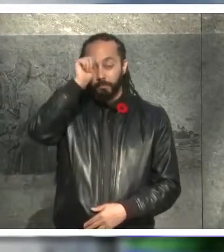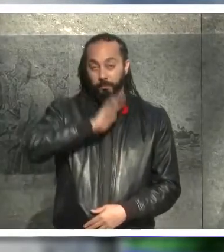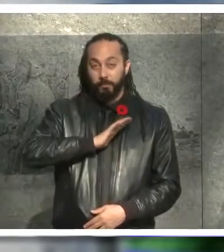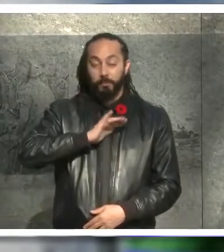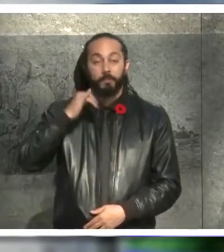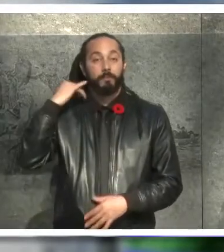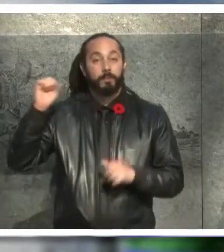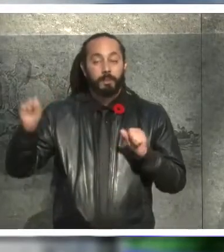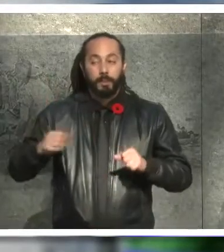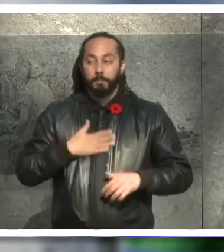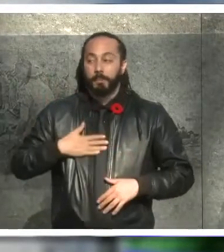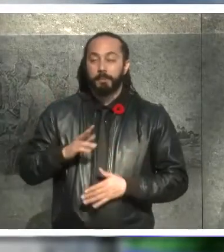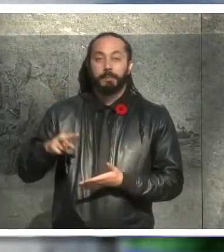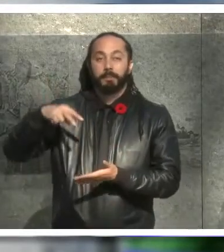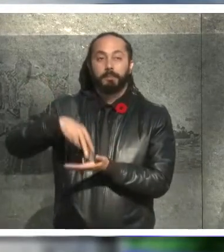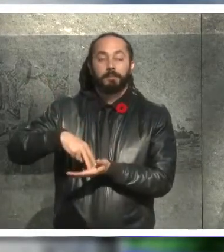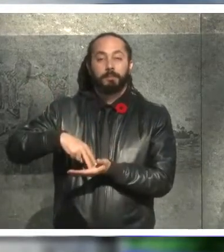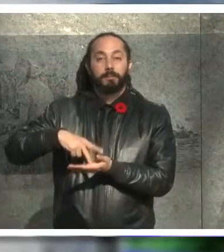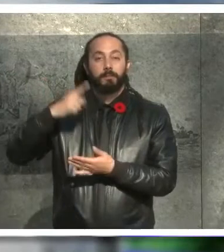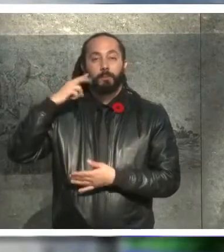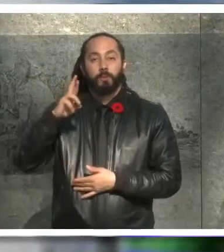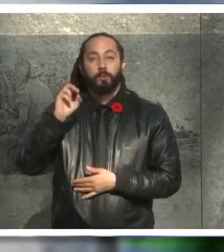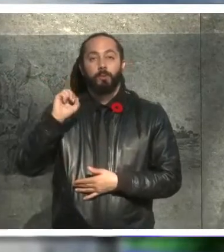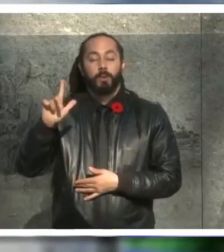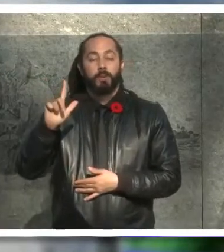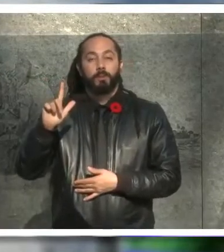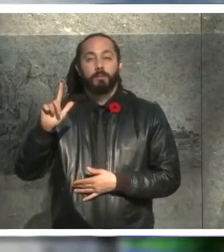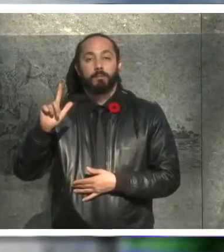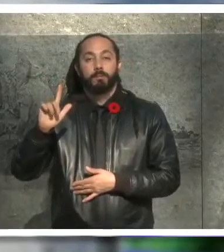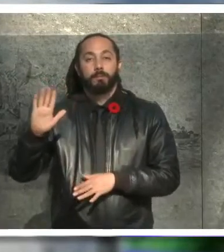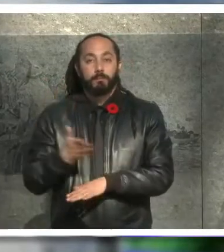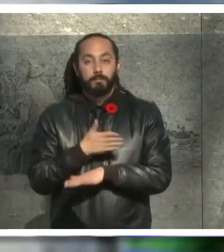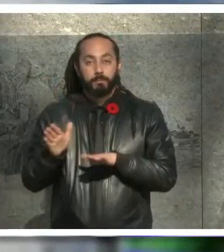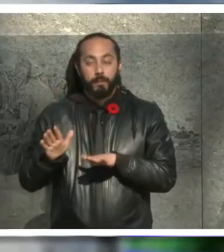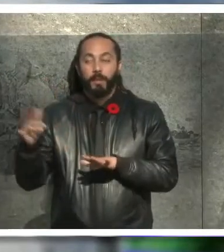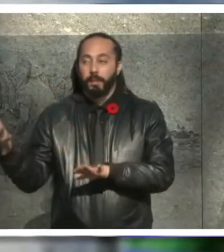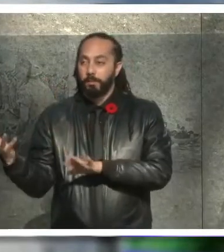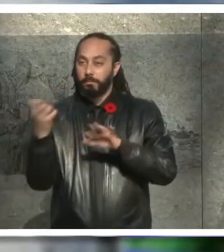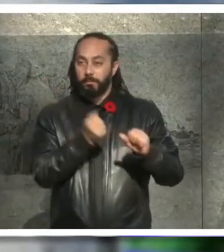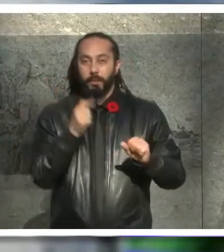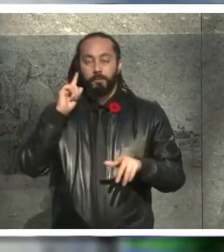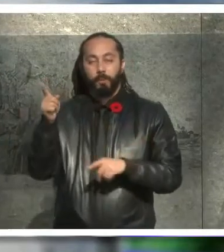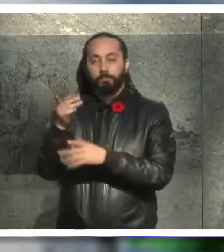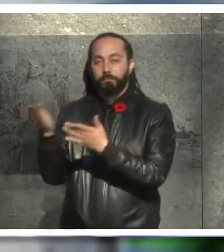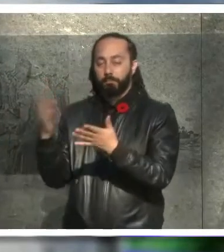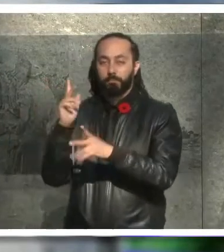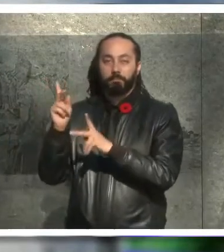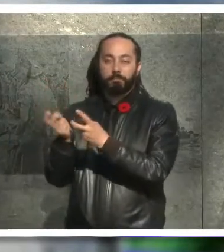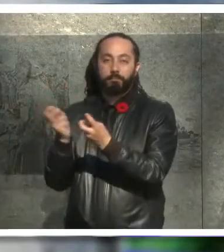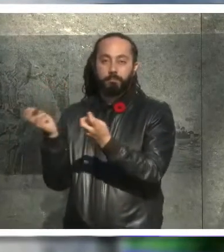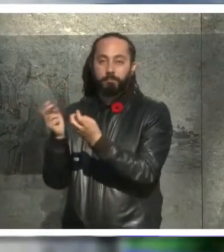ladies and gentlemen, for those who can please stand for the royal anthem as well as the departure of the